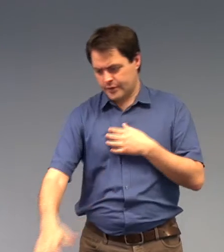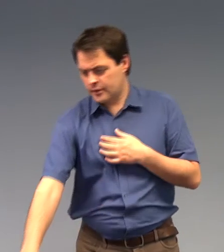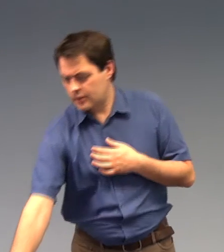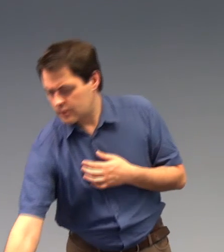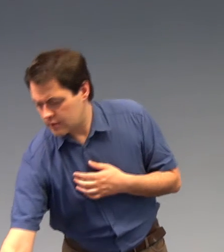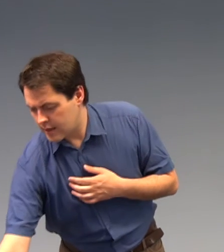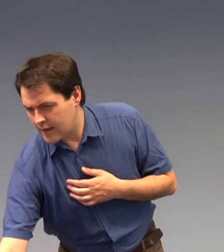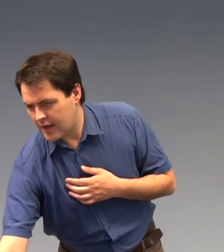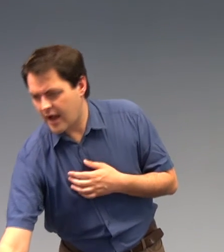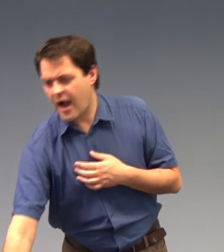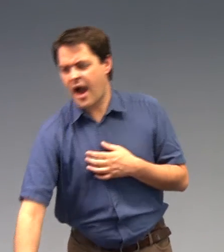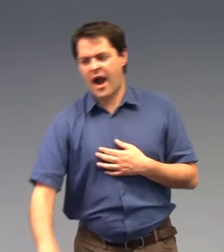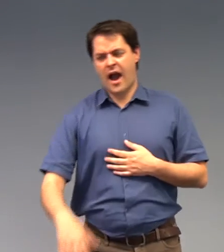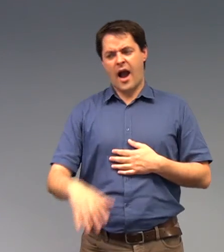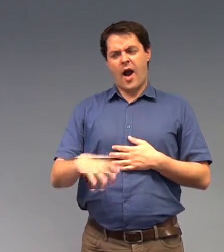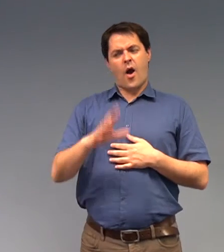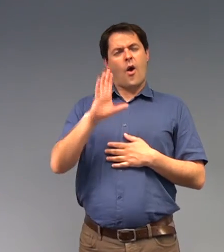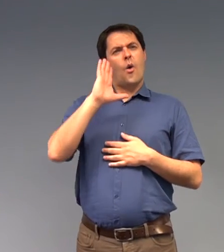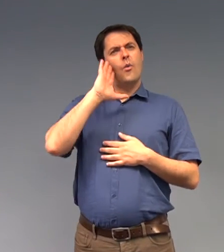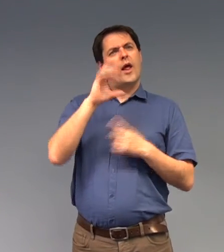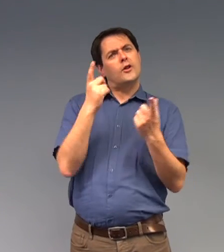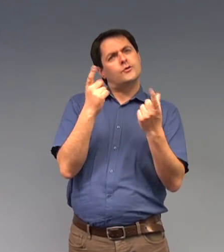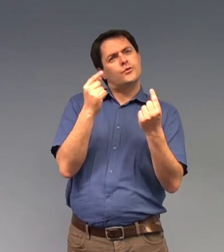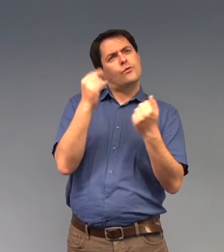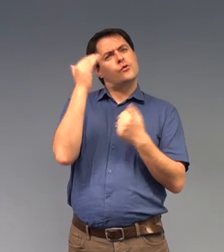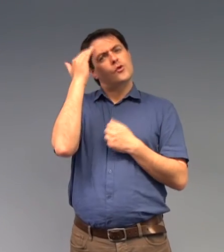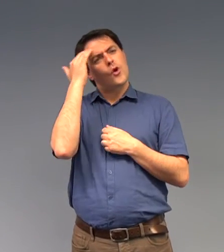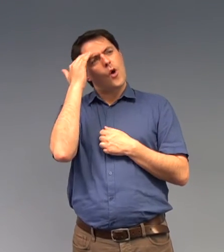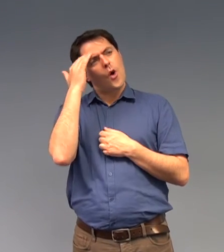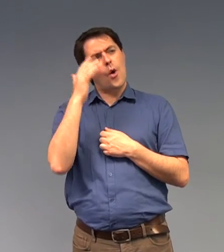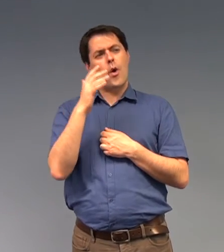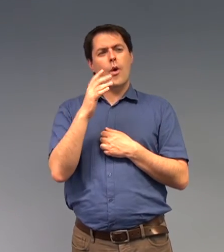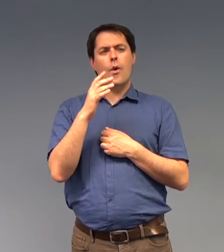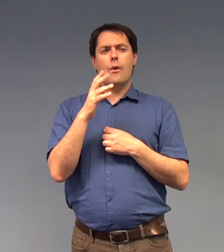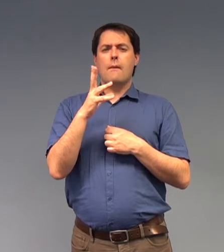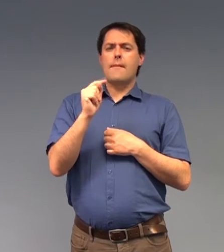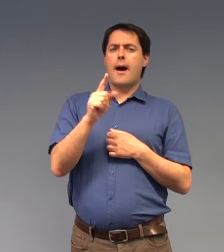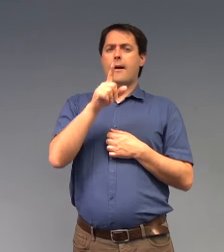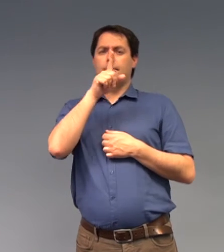And then we also see an implicature that's enriched as well.